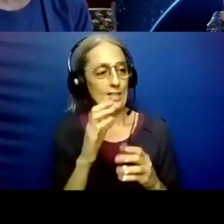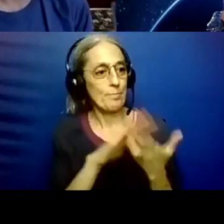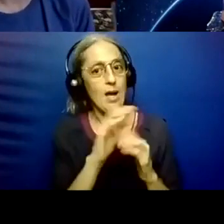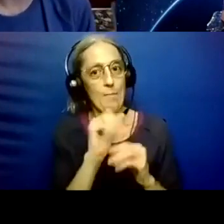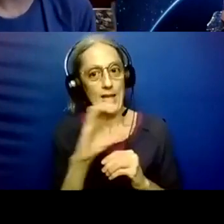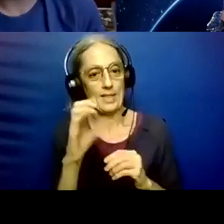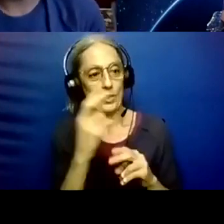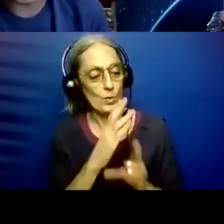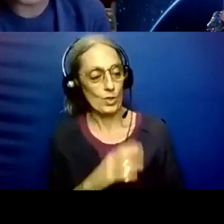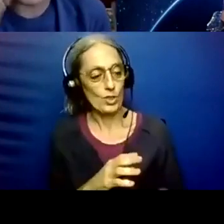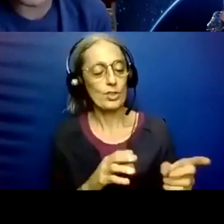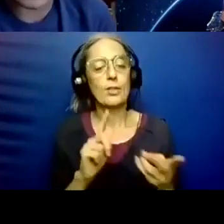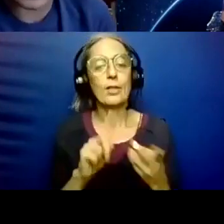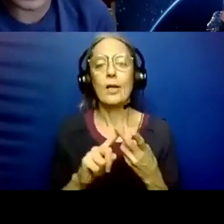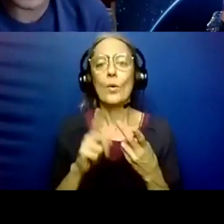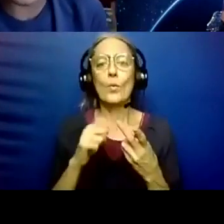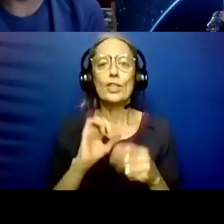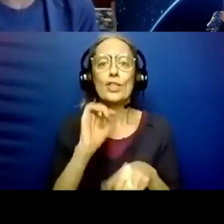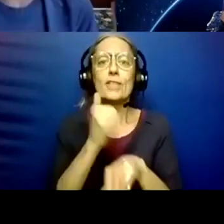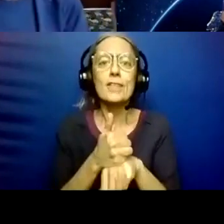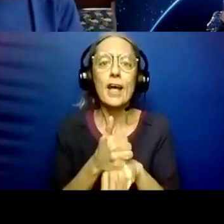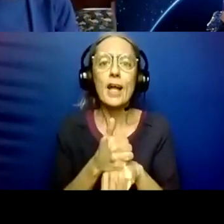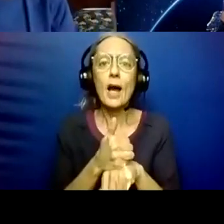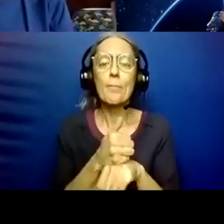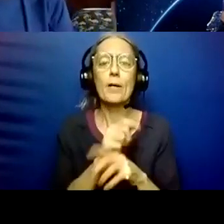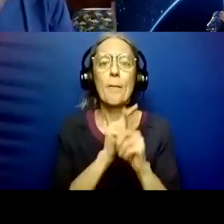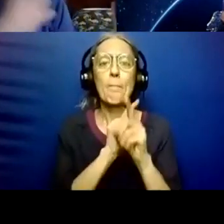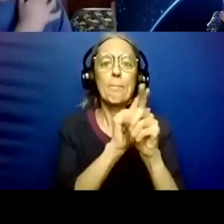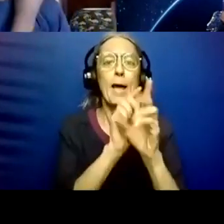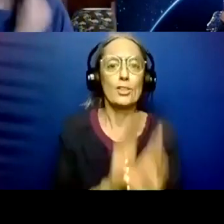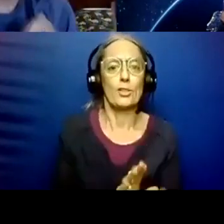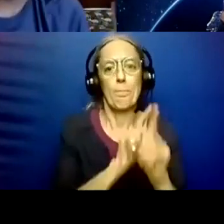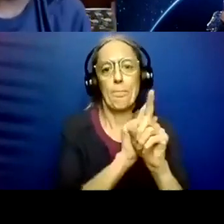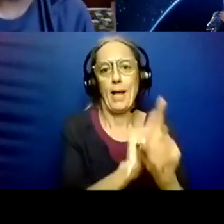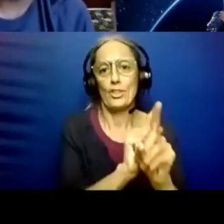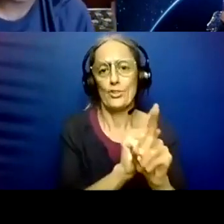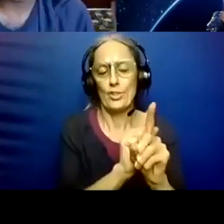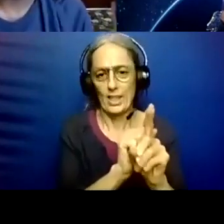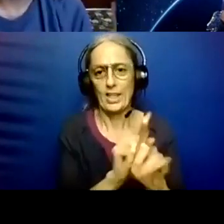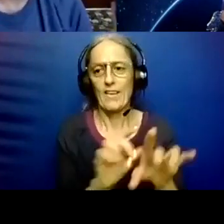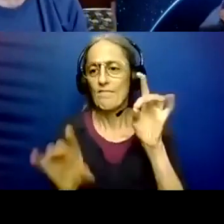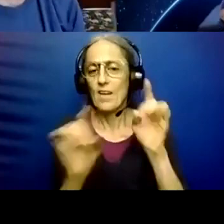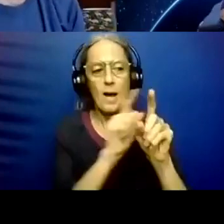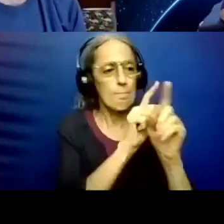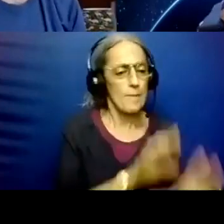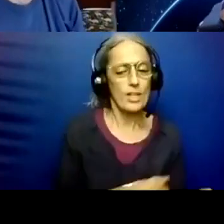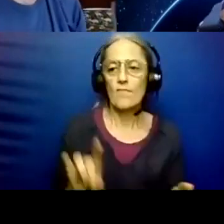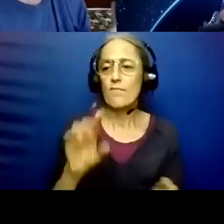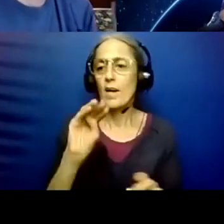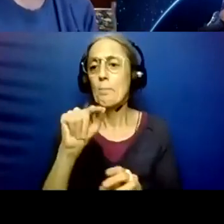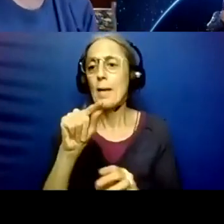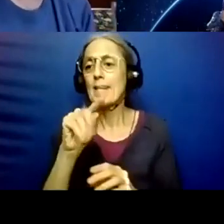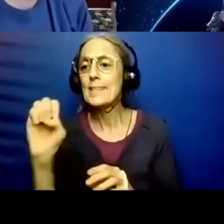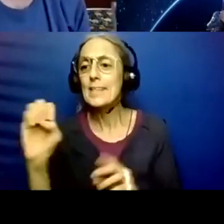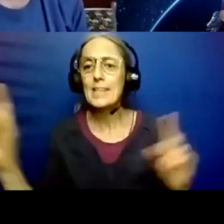for mentors and mentees so that people are getting what they need.